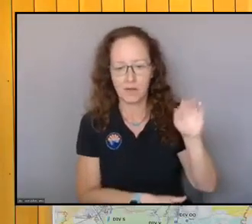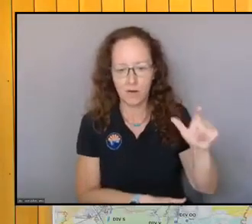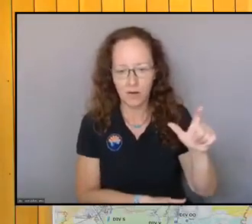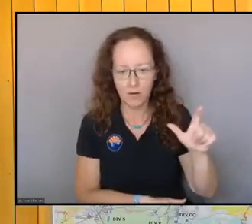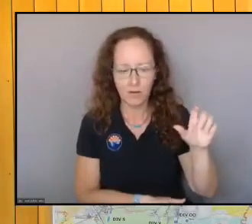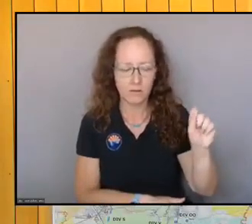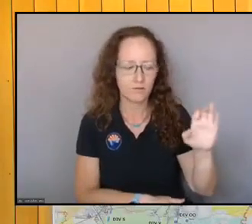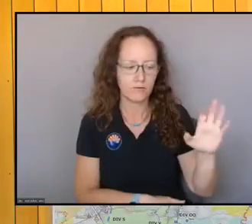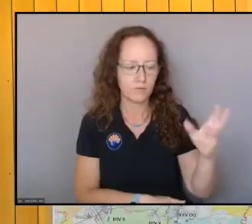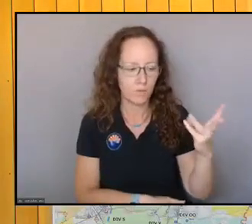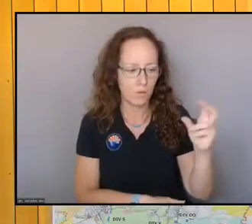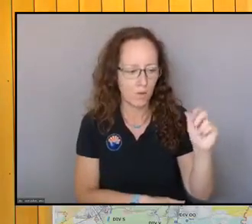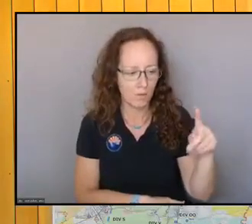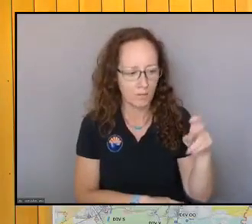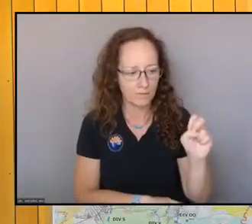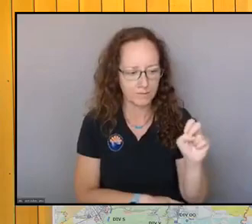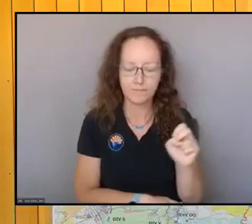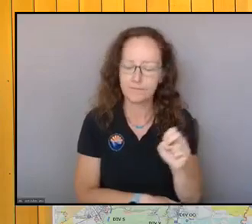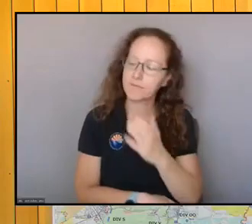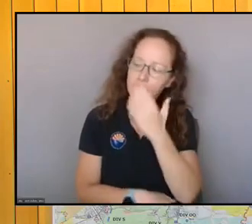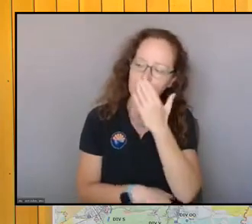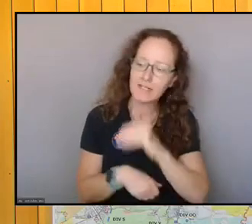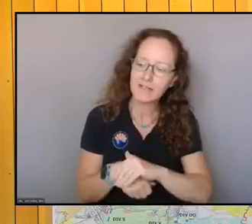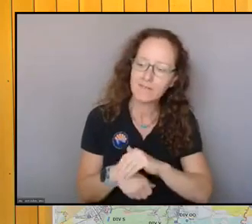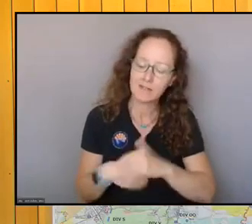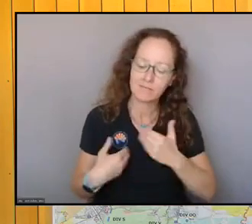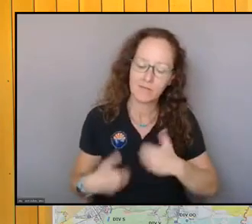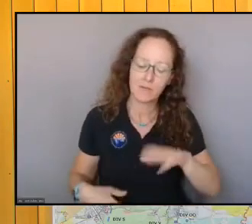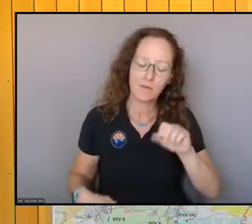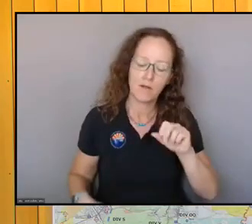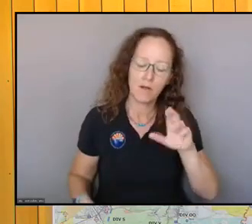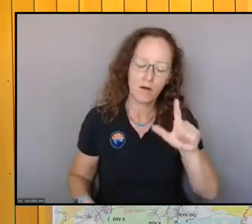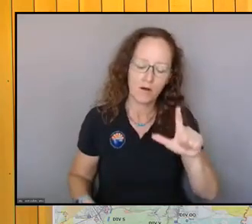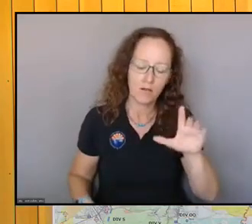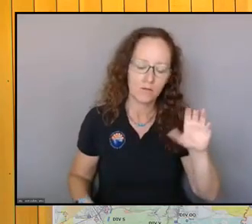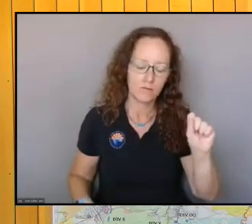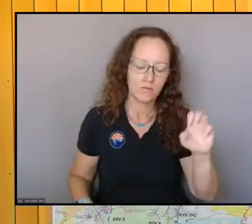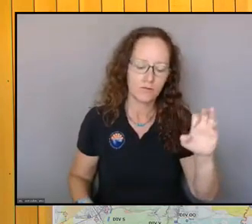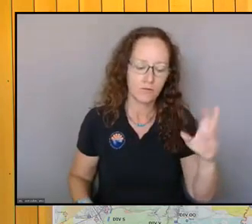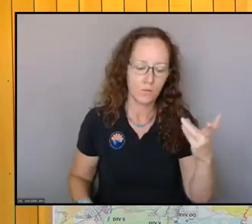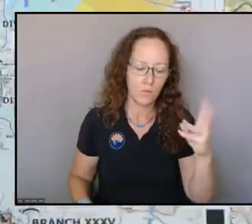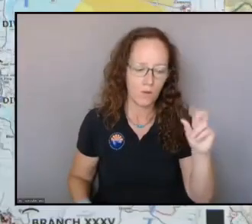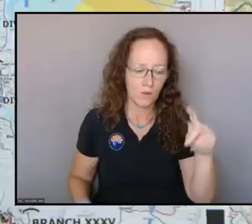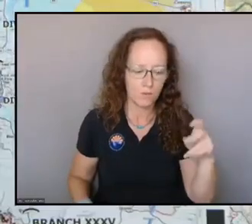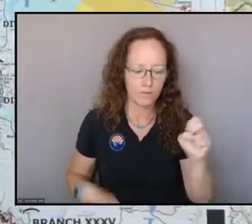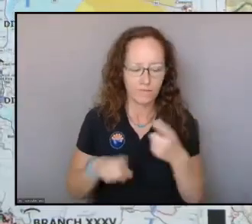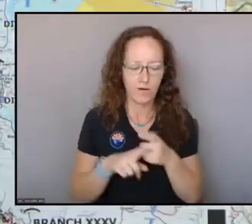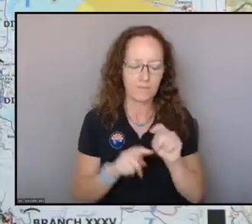GOODS EVENING, CARL SCHWOPE, IC HERE WITH TEAM 1. AS YOU HAVE HEARD ON THE PRESENTATION THIS EVENING, LOT